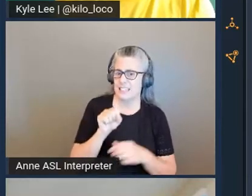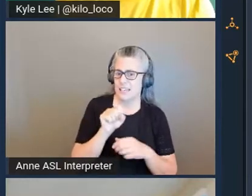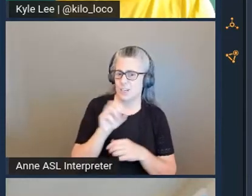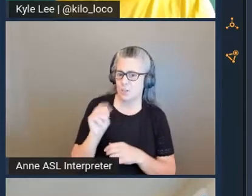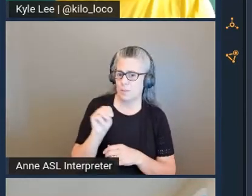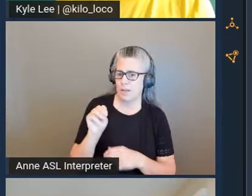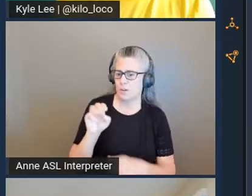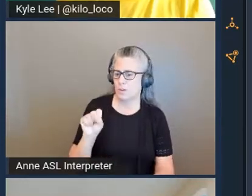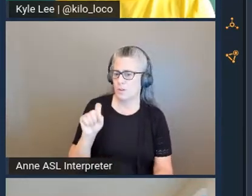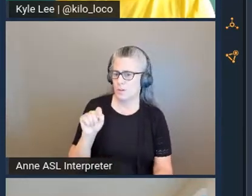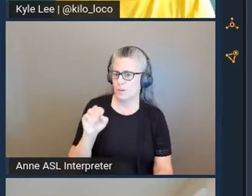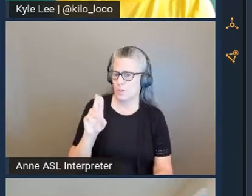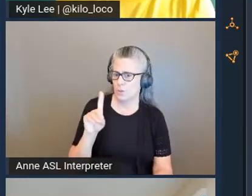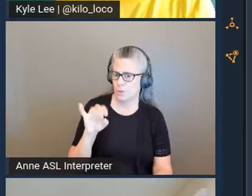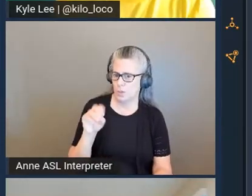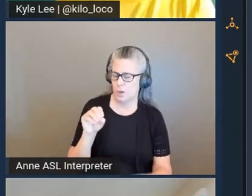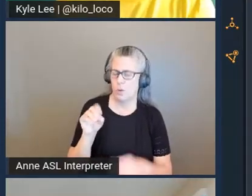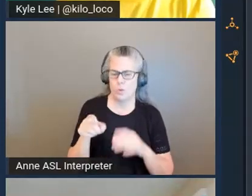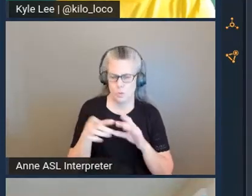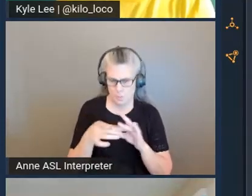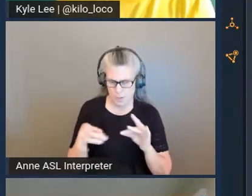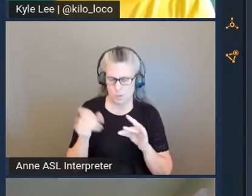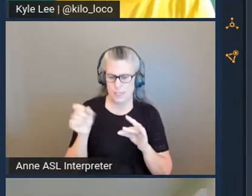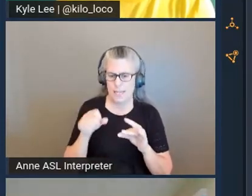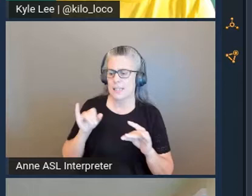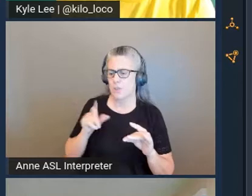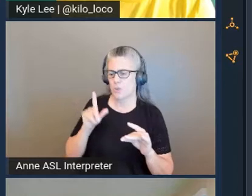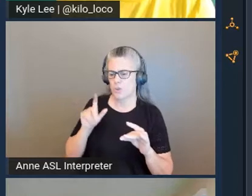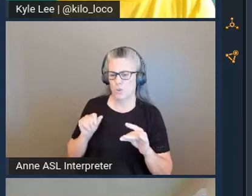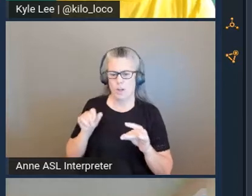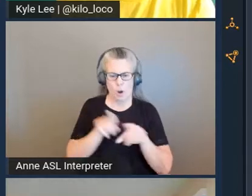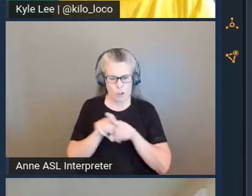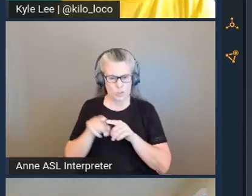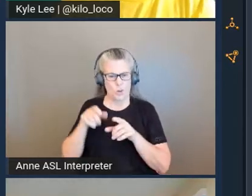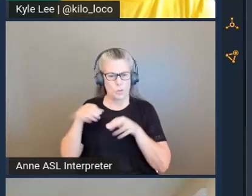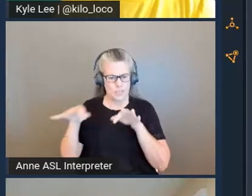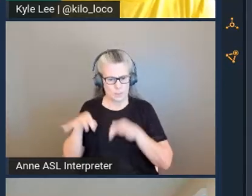and also what Julia was previously speaking about, right? So, could you tell me a little bit